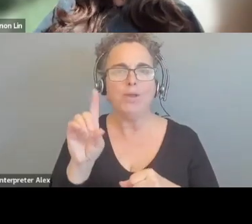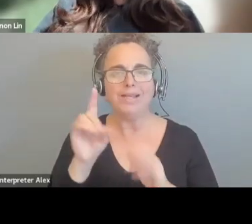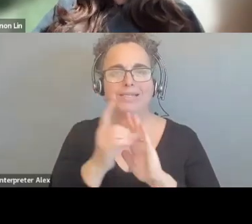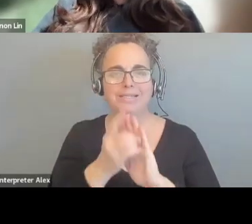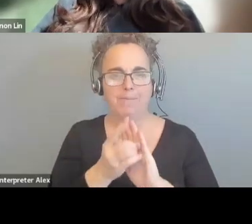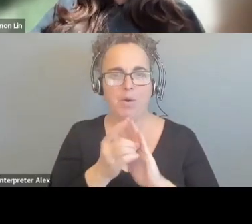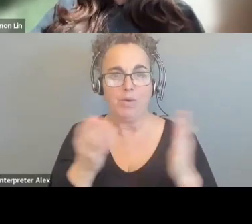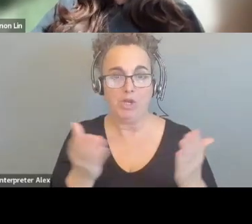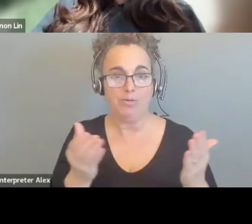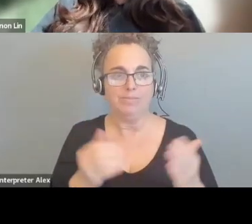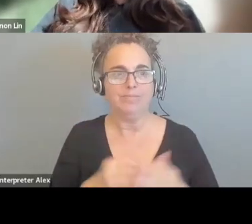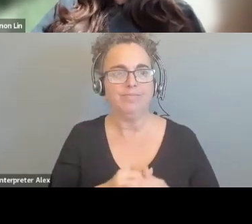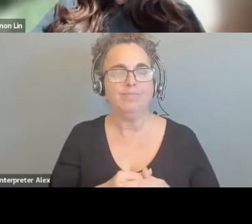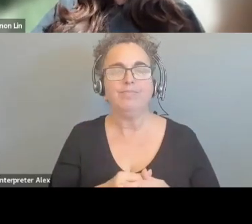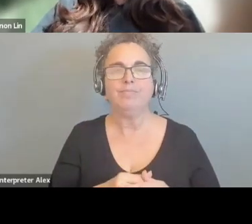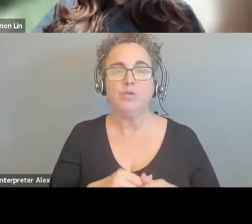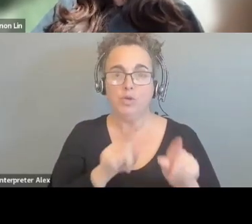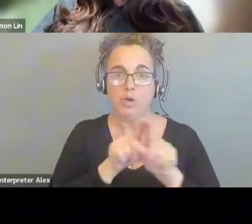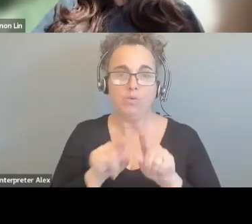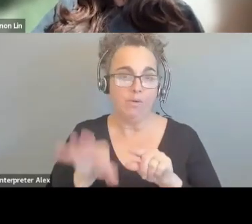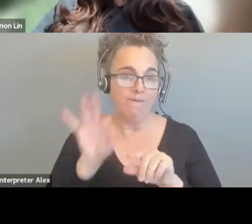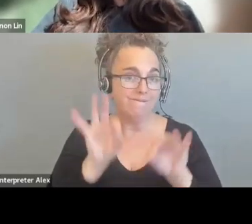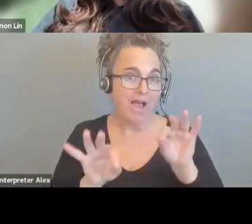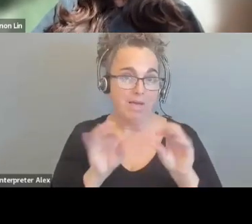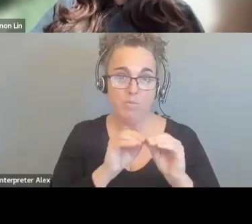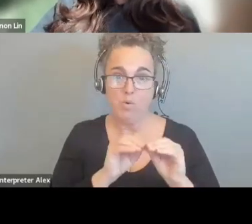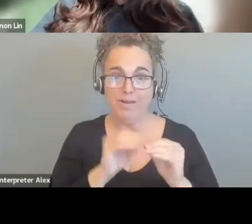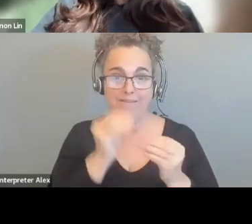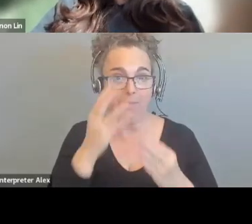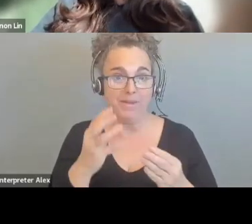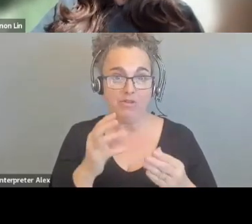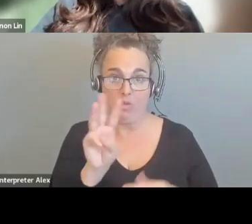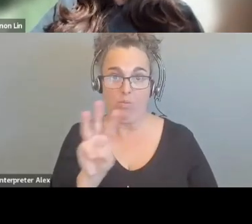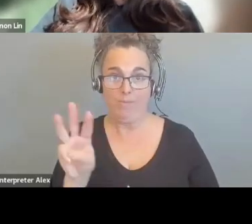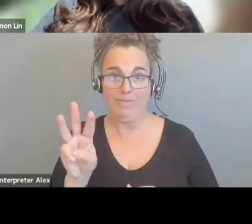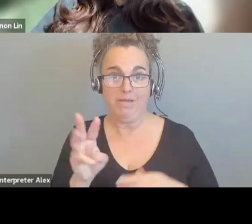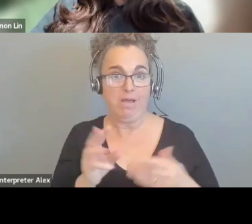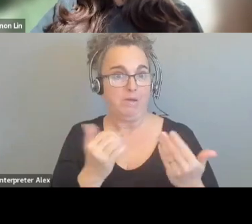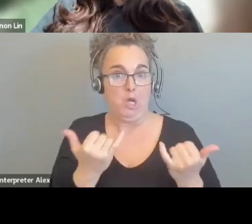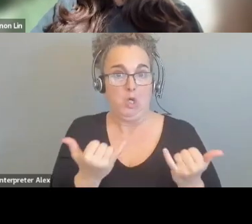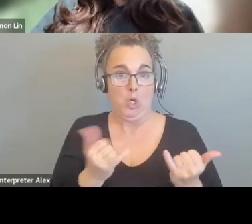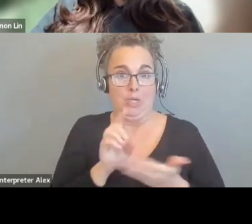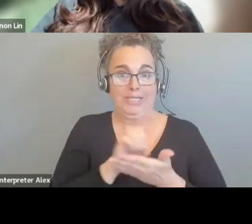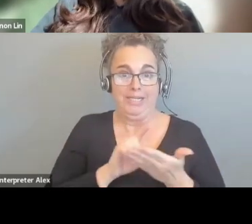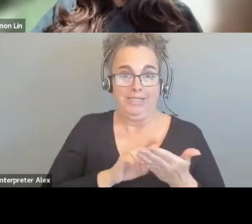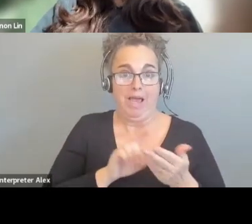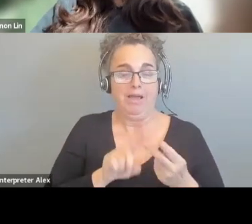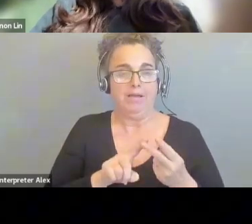And then you can also find information about our current design as well as details about the design process